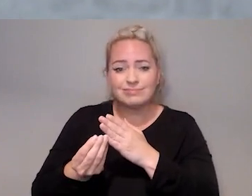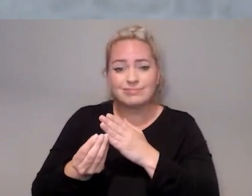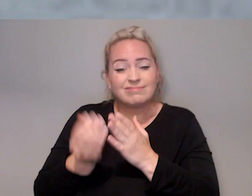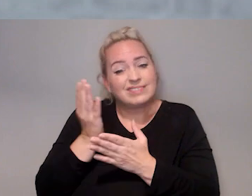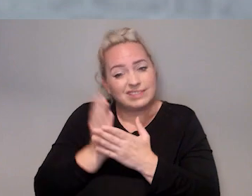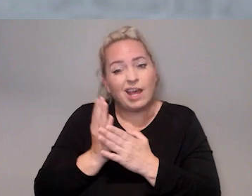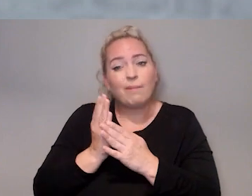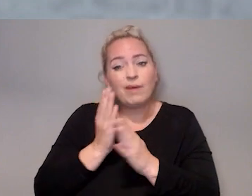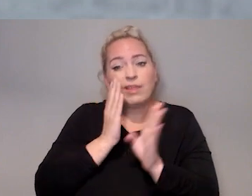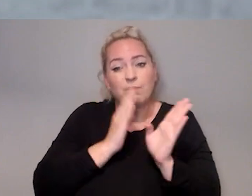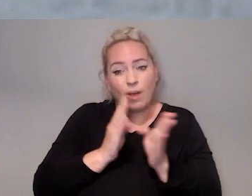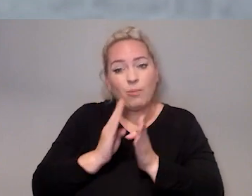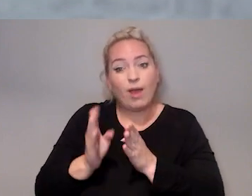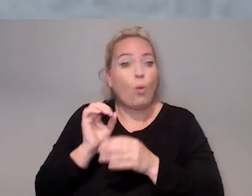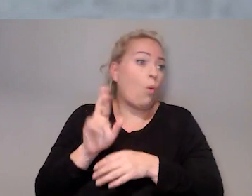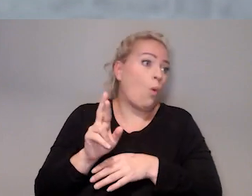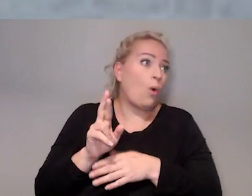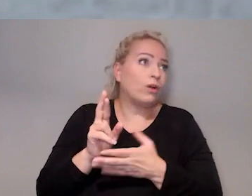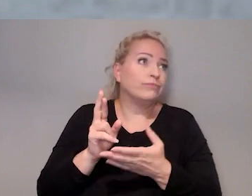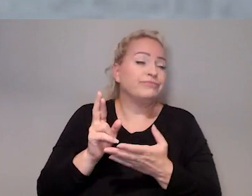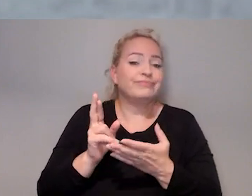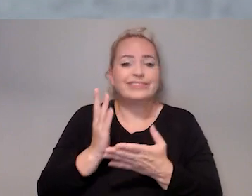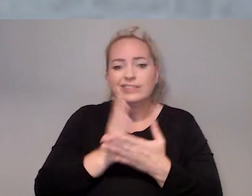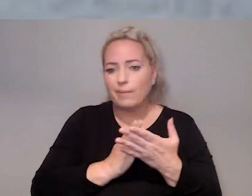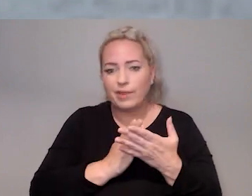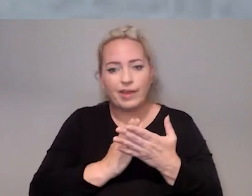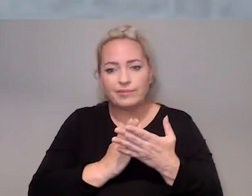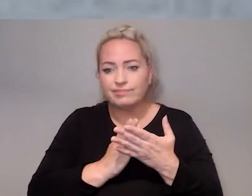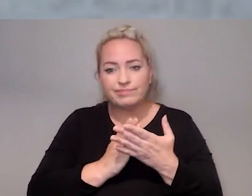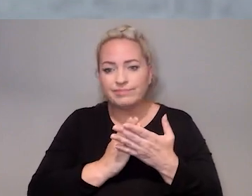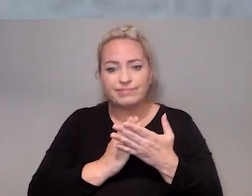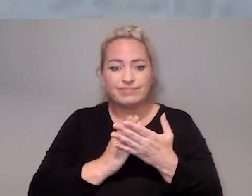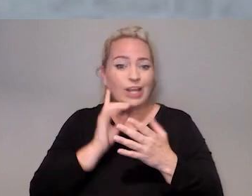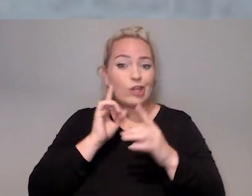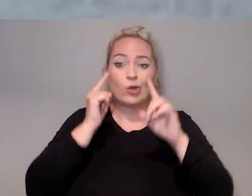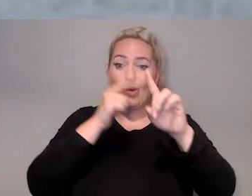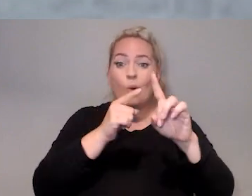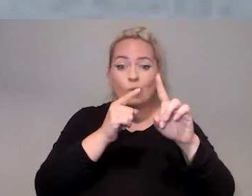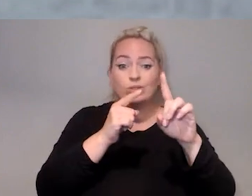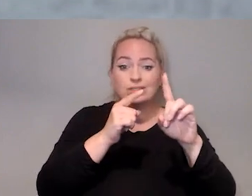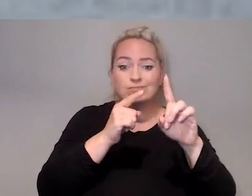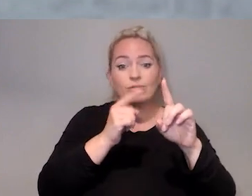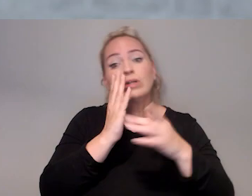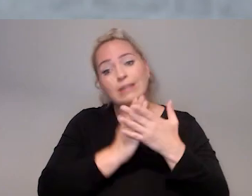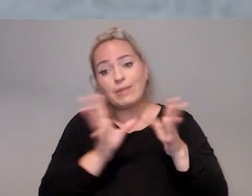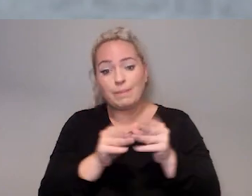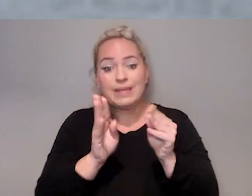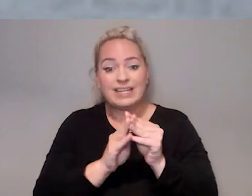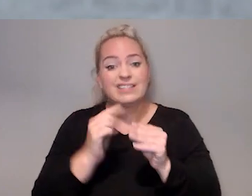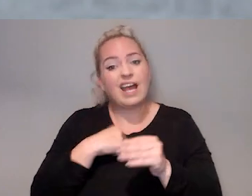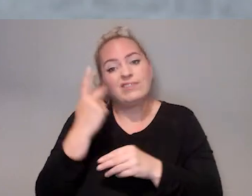of the preparation or some of the uh goals that I've SE or some of the meetings that I've seen set